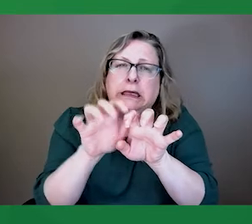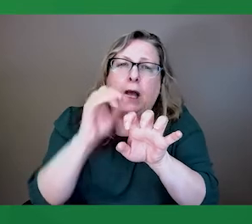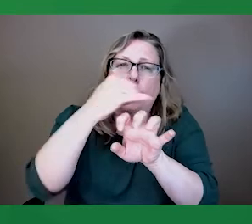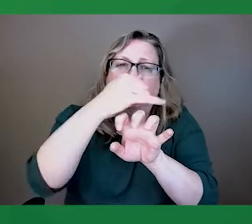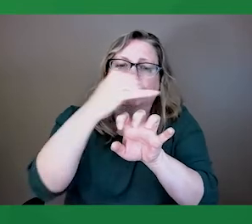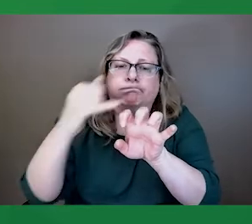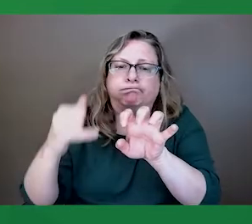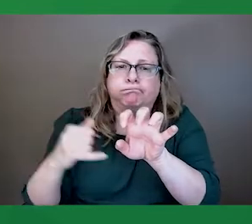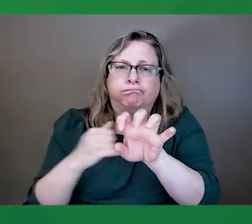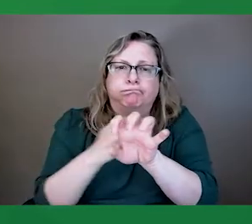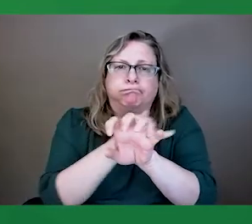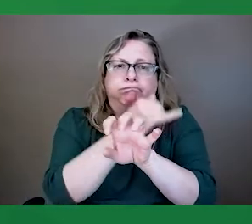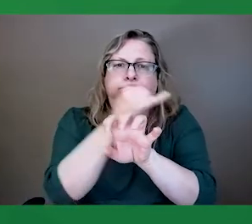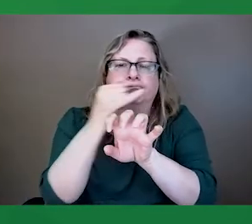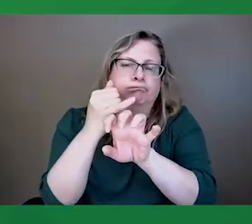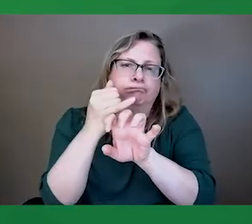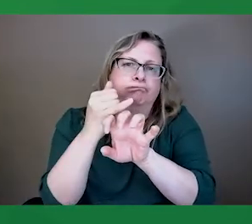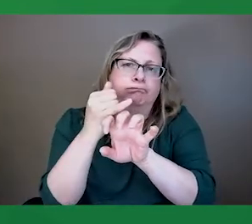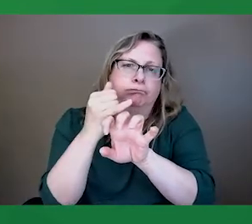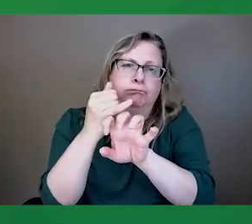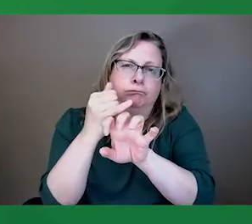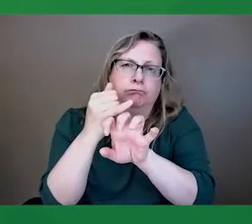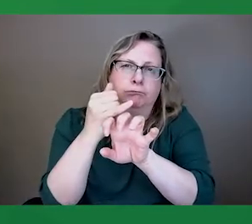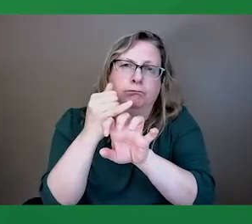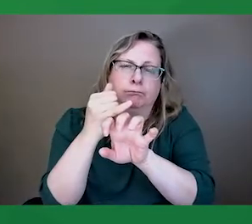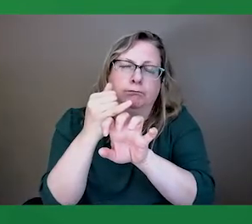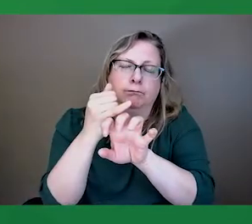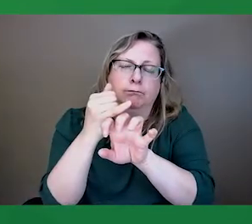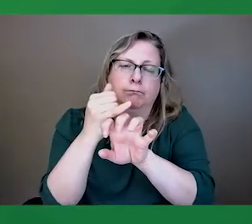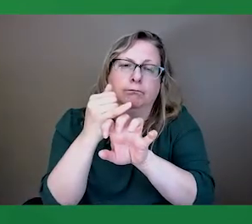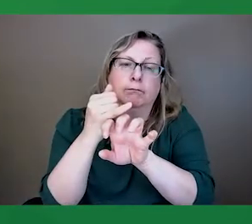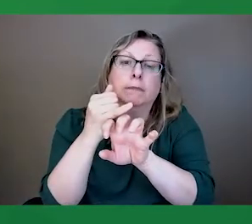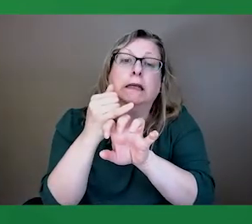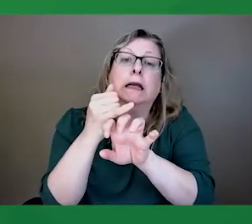and there is a circle surrounding that density of dots.